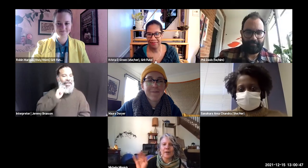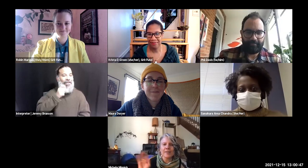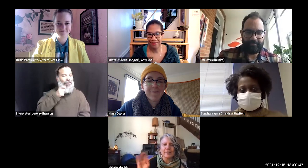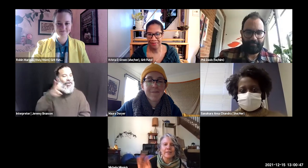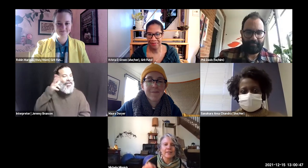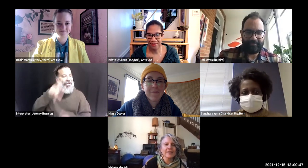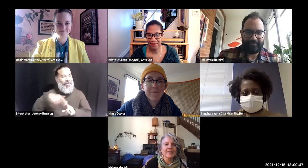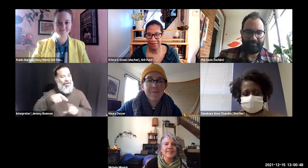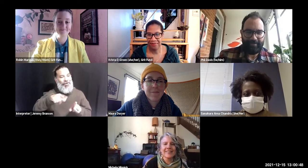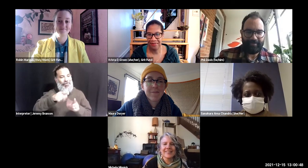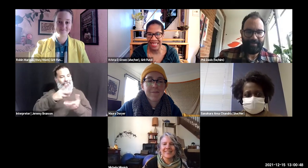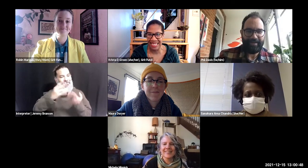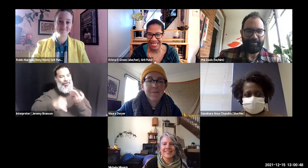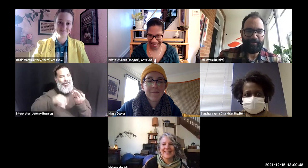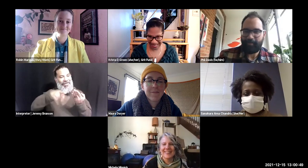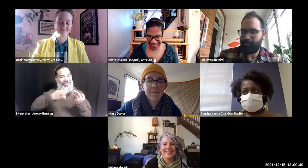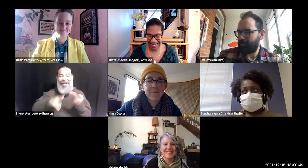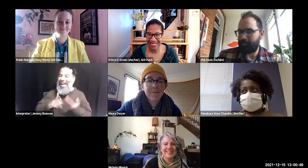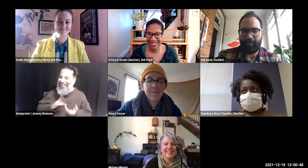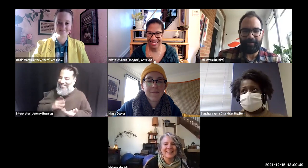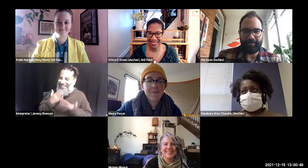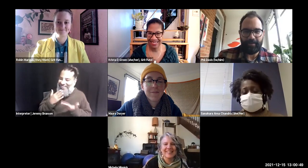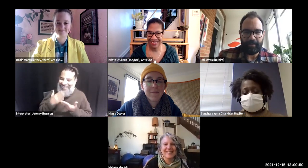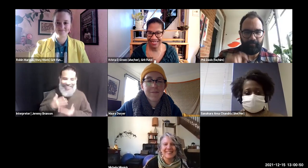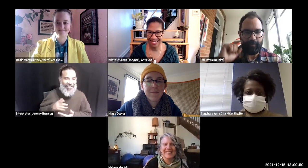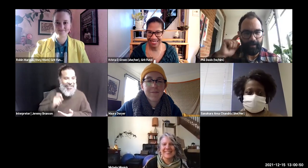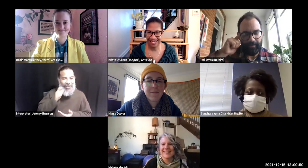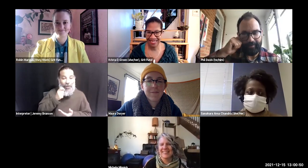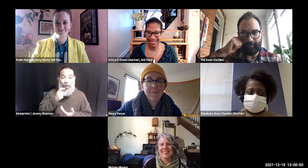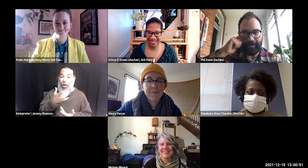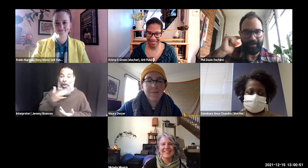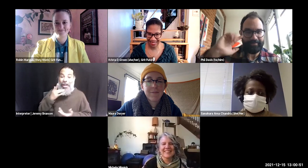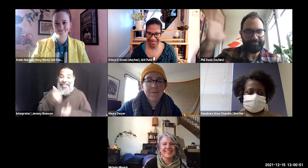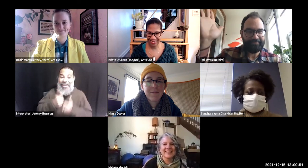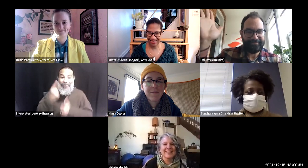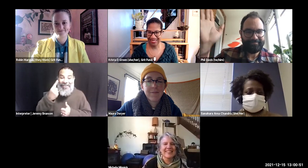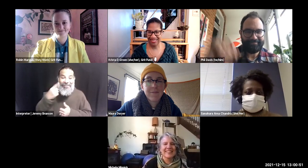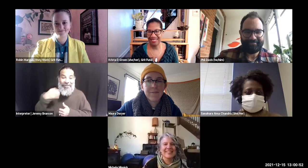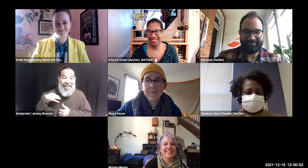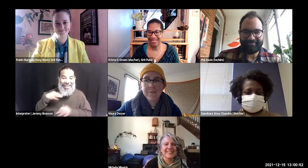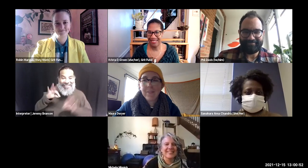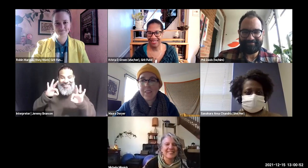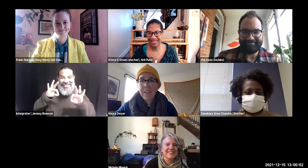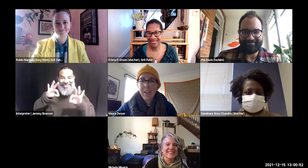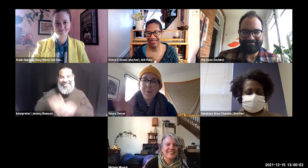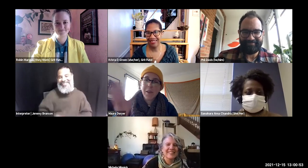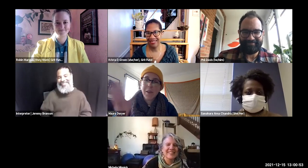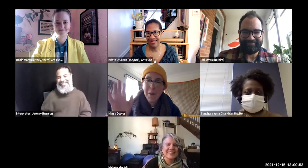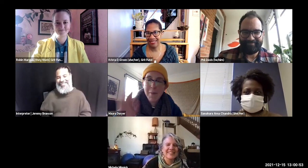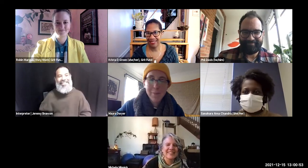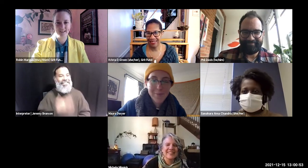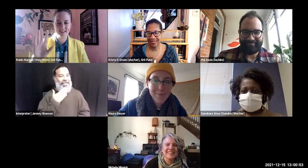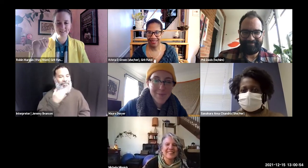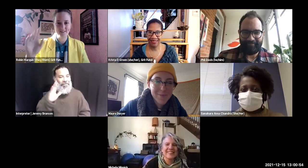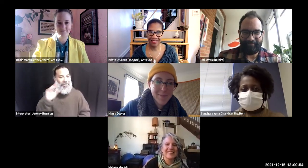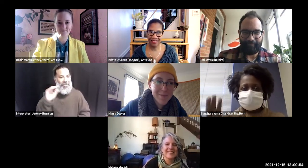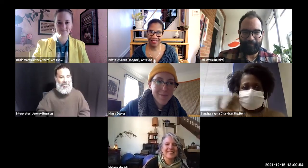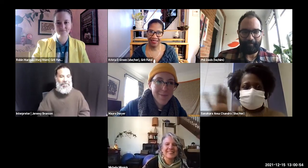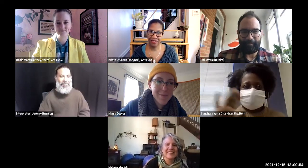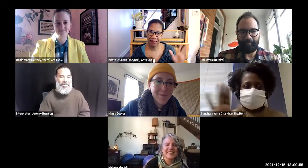Thank you. Cool. Good luck everybody applying. Thank you everybody. Bye bye. Bye everyone. I'll e mail you guy the stuff right now before I forget to do it. I appreciate it.